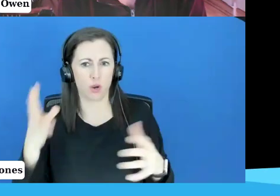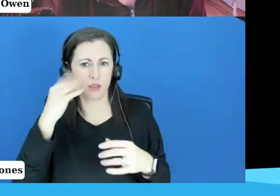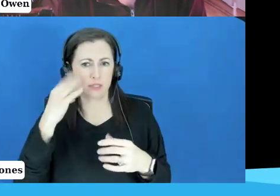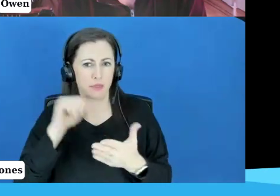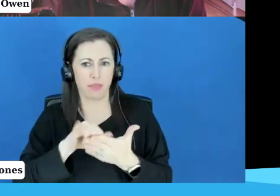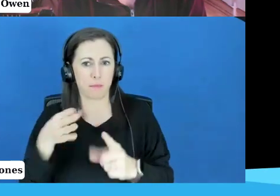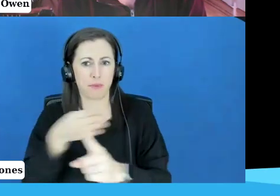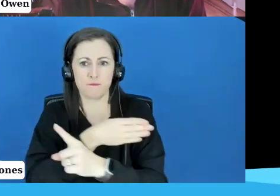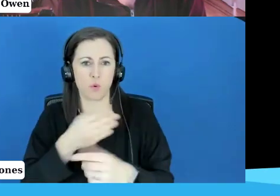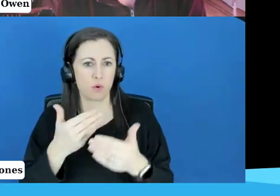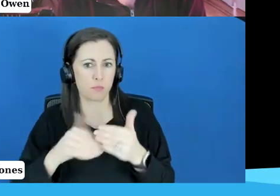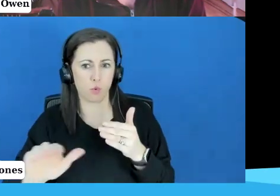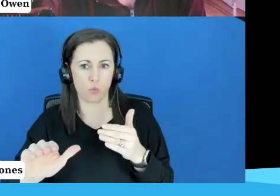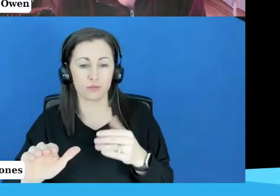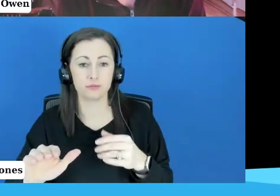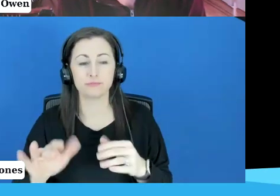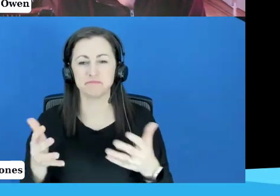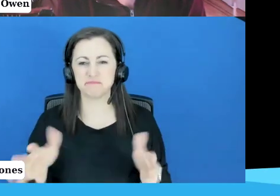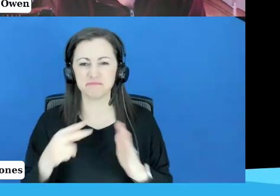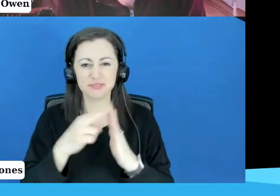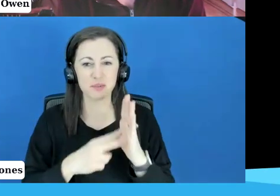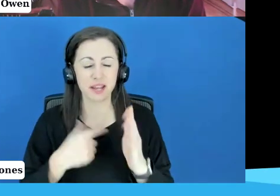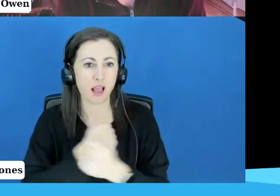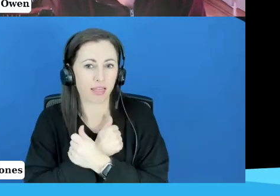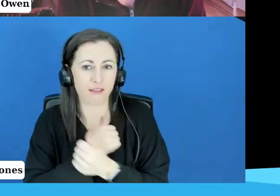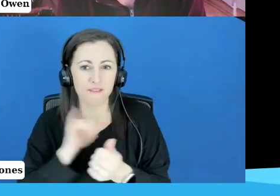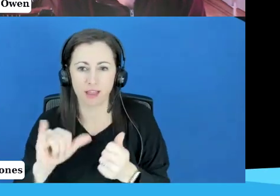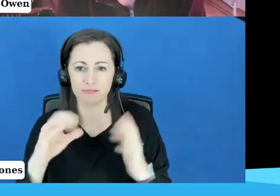I love that section from Rebecca's essay.